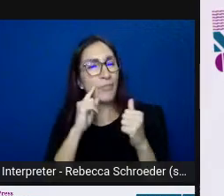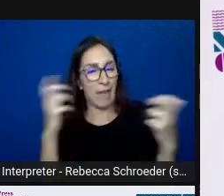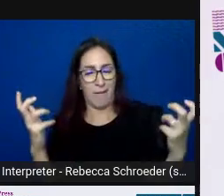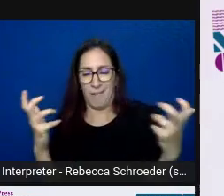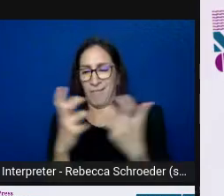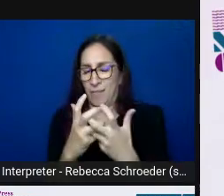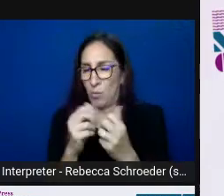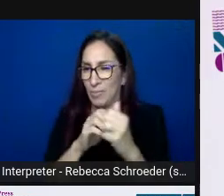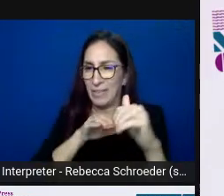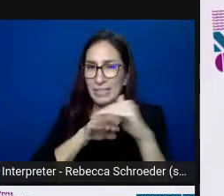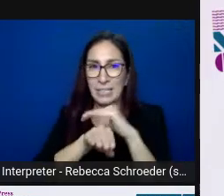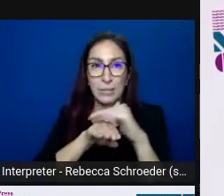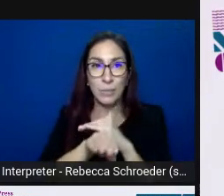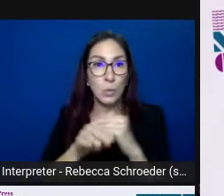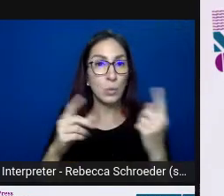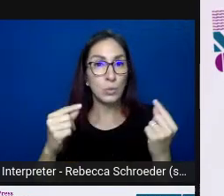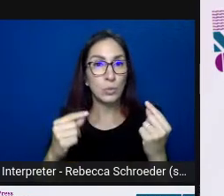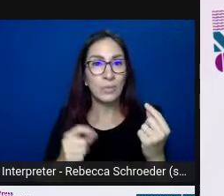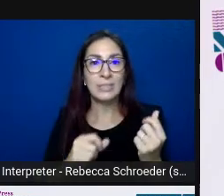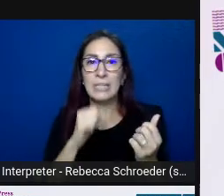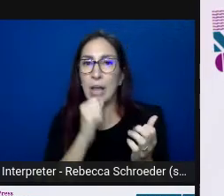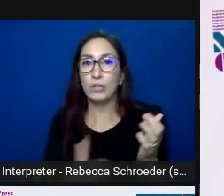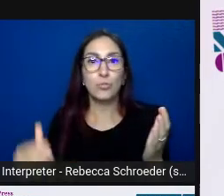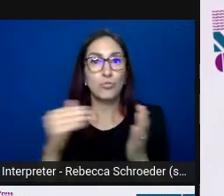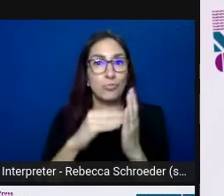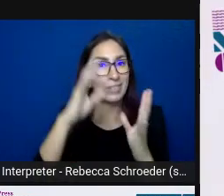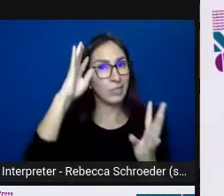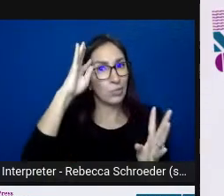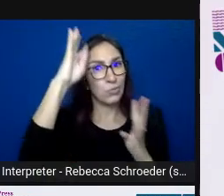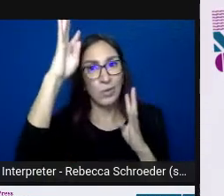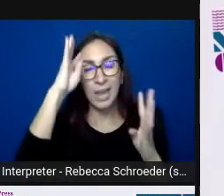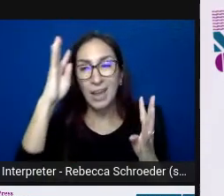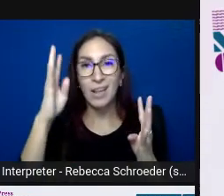to do is not recreate the wheel every time. If you start with an existing theme, and have